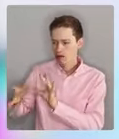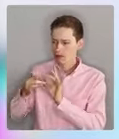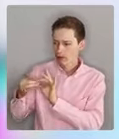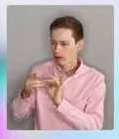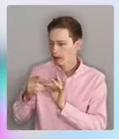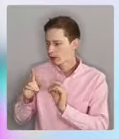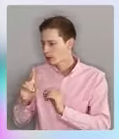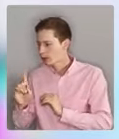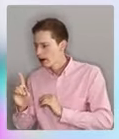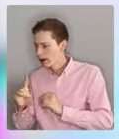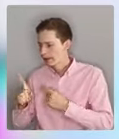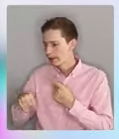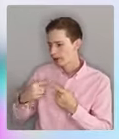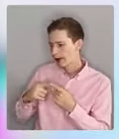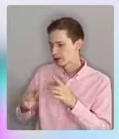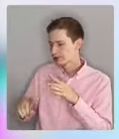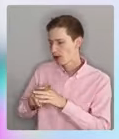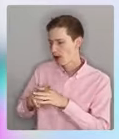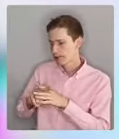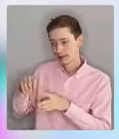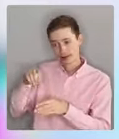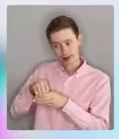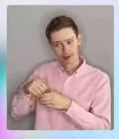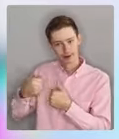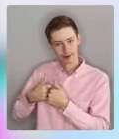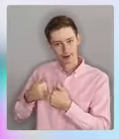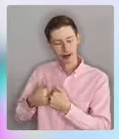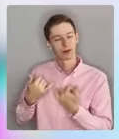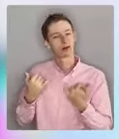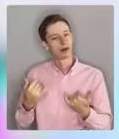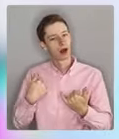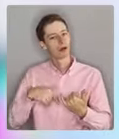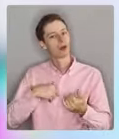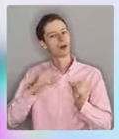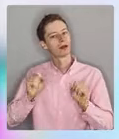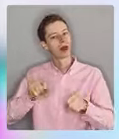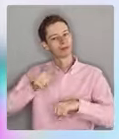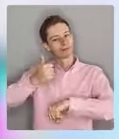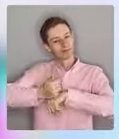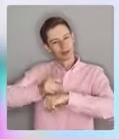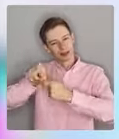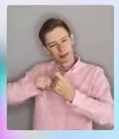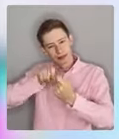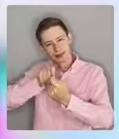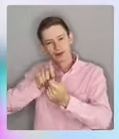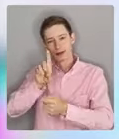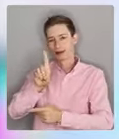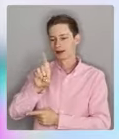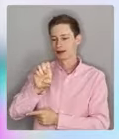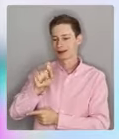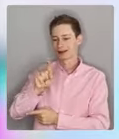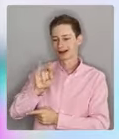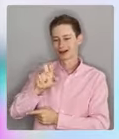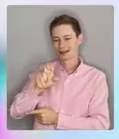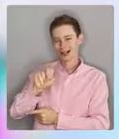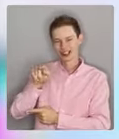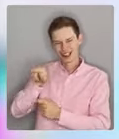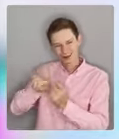and this service helps solve that problem by allowing us to define specific destinations in game and let players join their friends